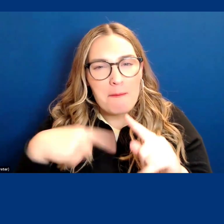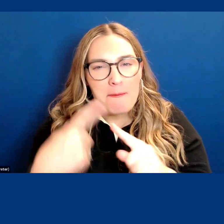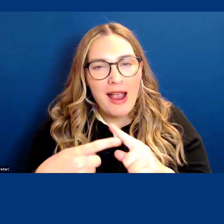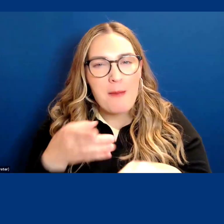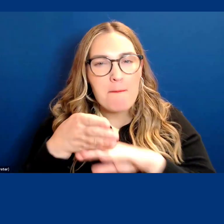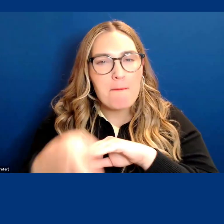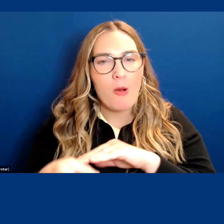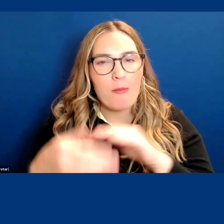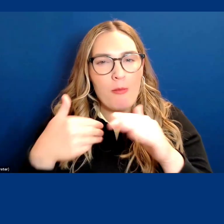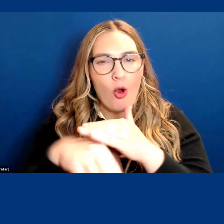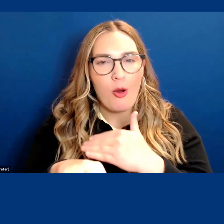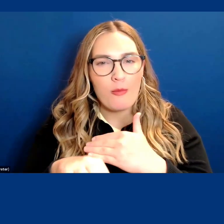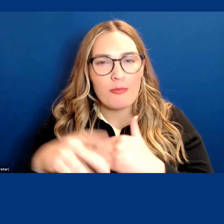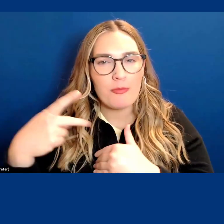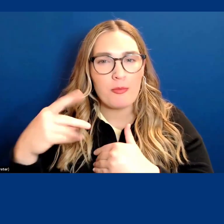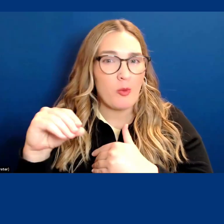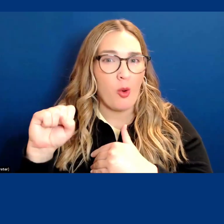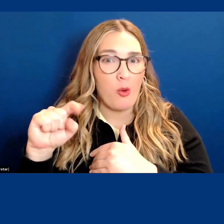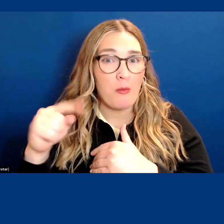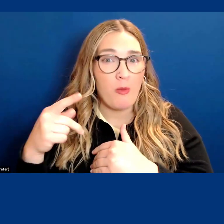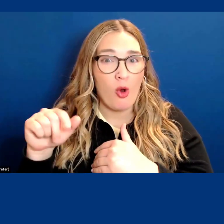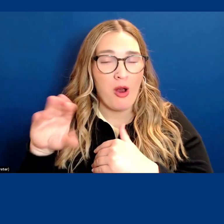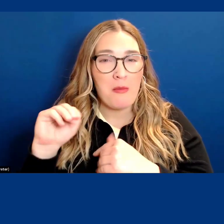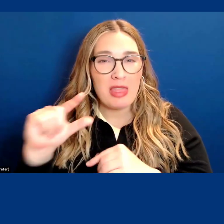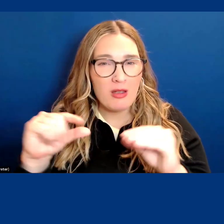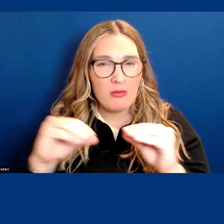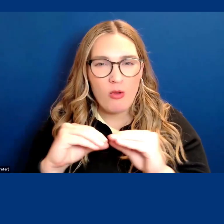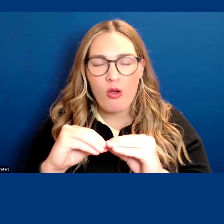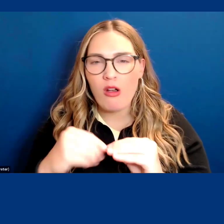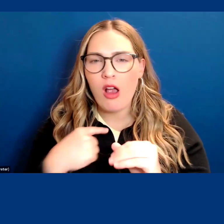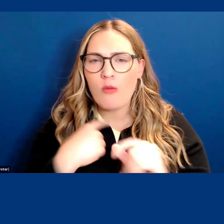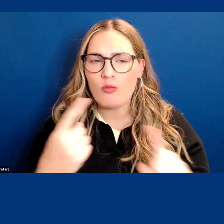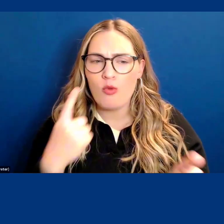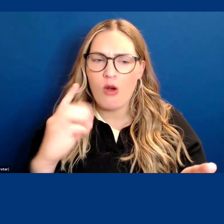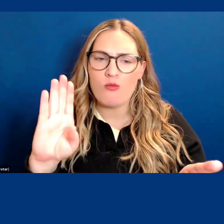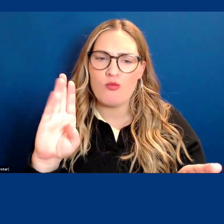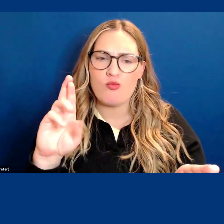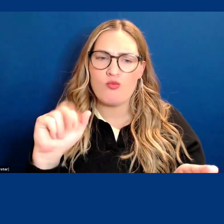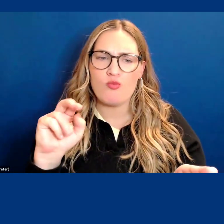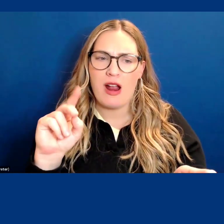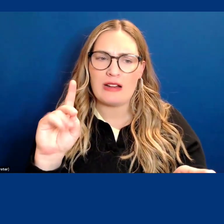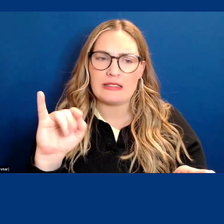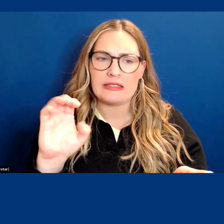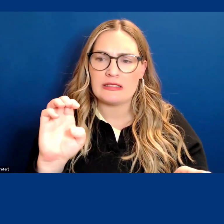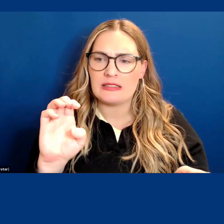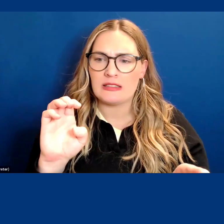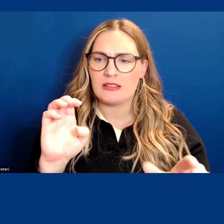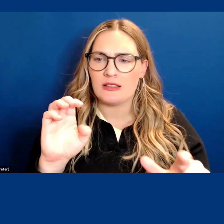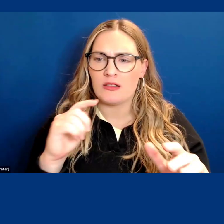bit more? I'm wondering, Brandie, what the time after